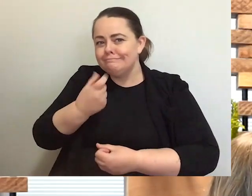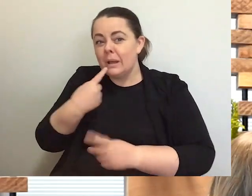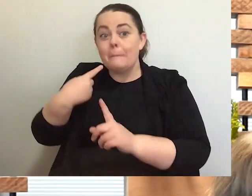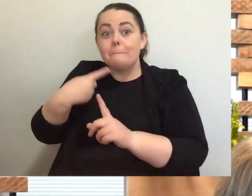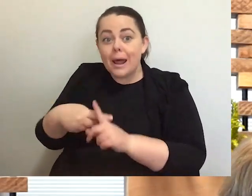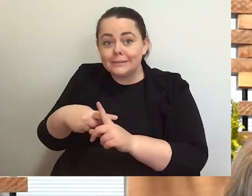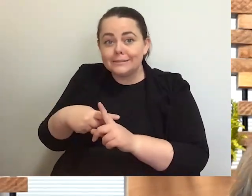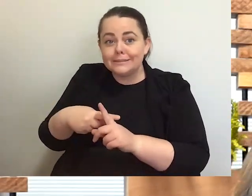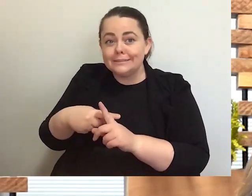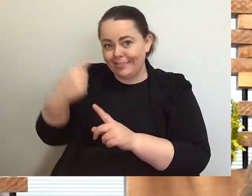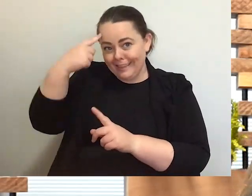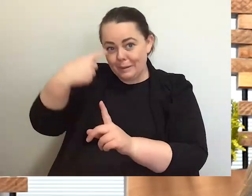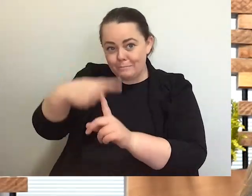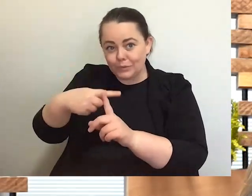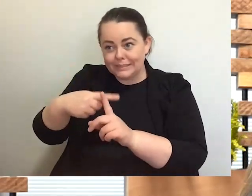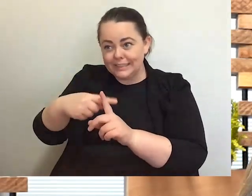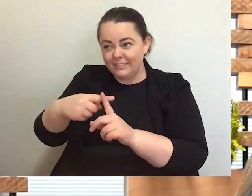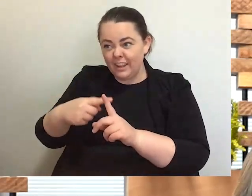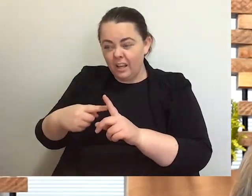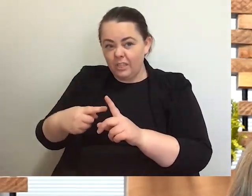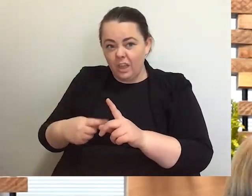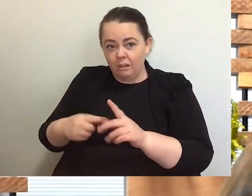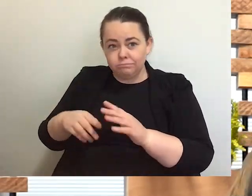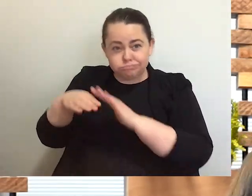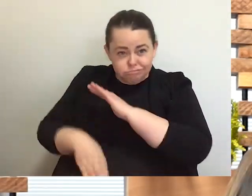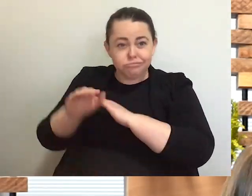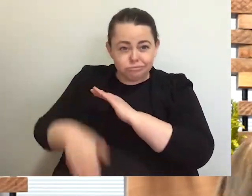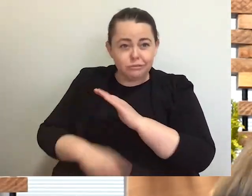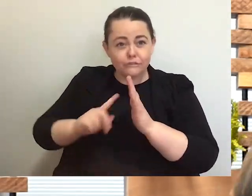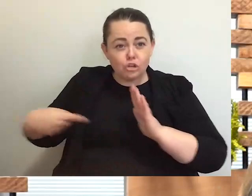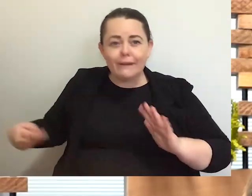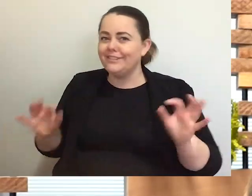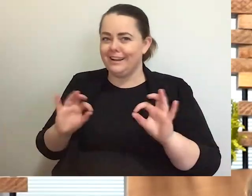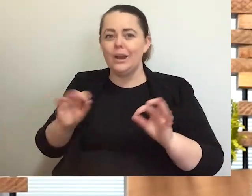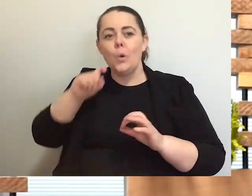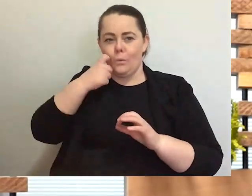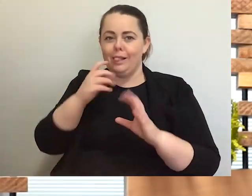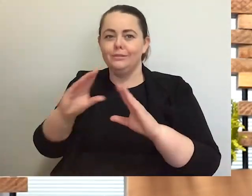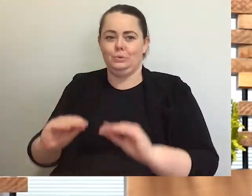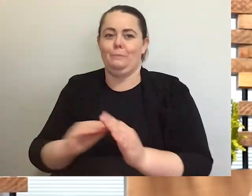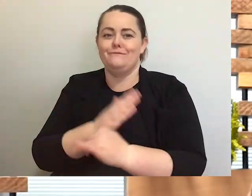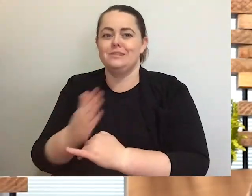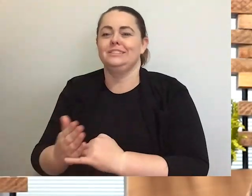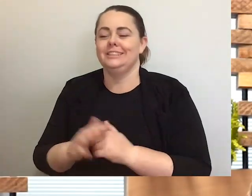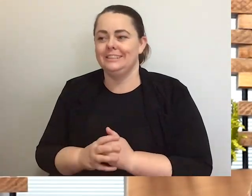That's right Karen. That's great. That's really good. So thank you for that, Alison, and so, what we'd like to do is ask you to check back